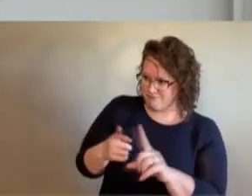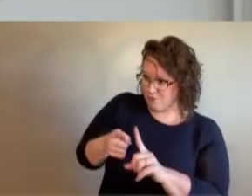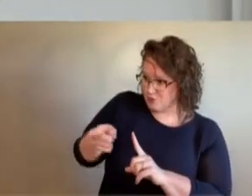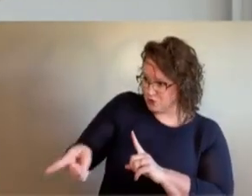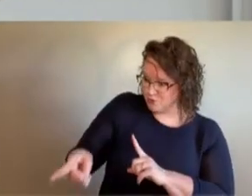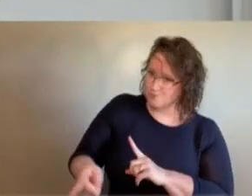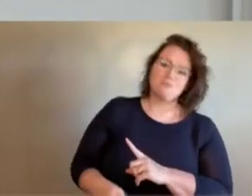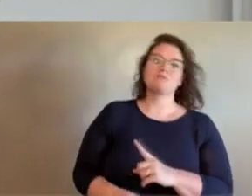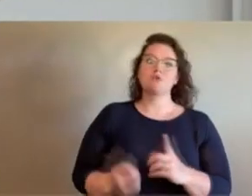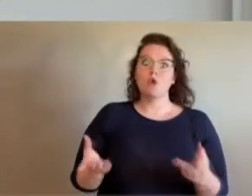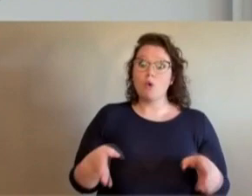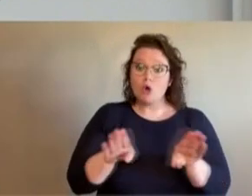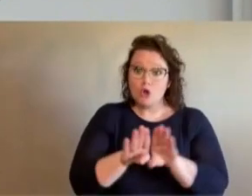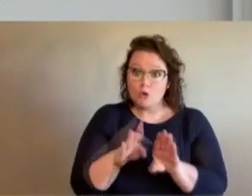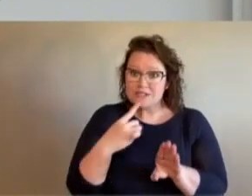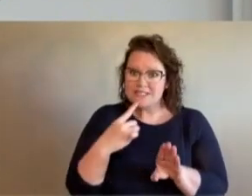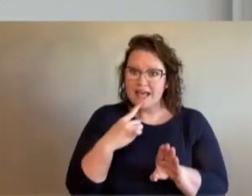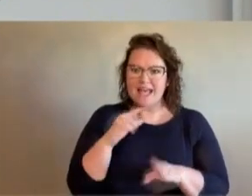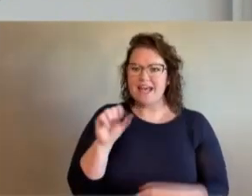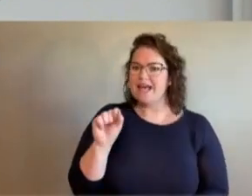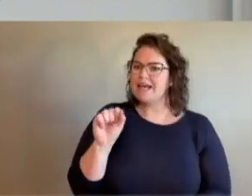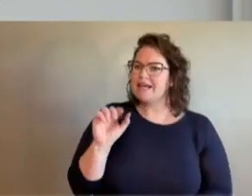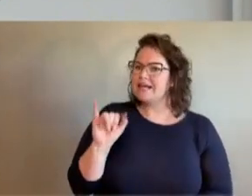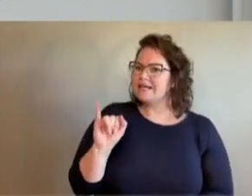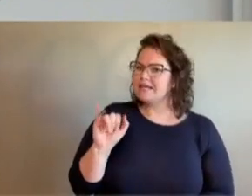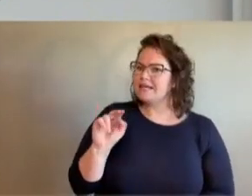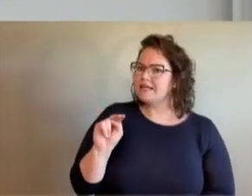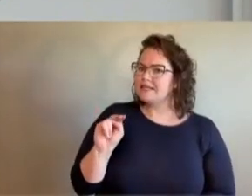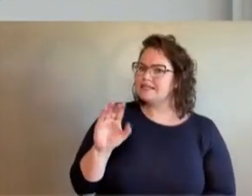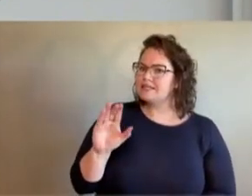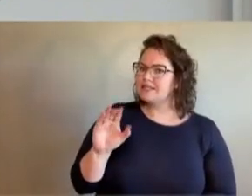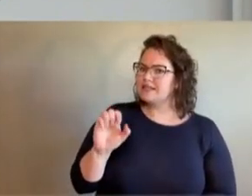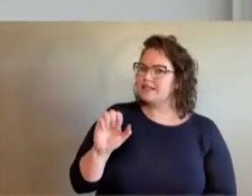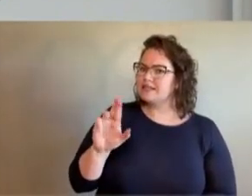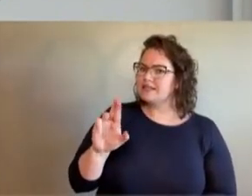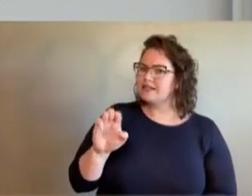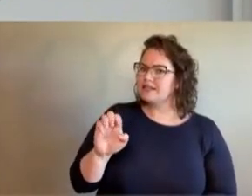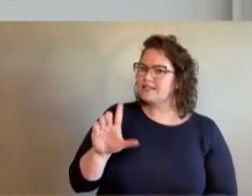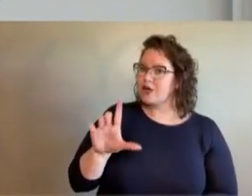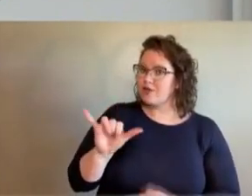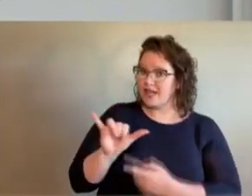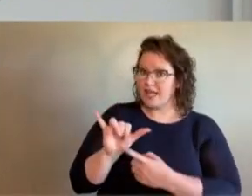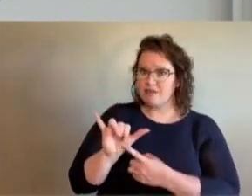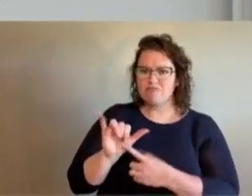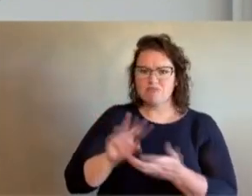He enjoyed learning about Jackie Laroo. How did you come up with a character? Look forward to hearing from